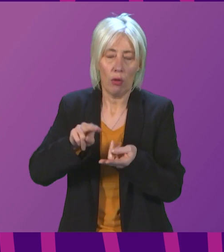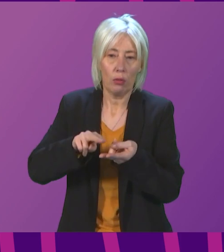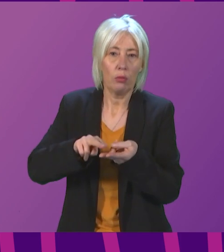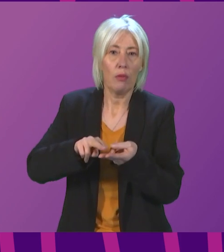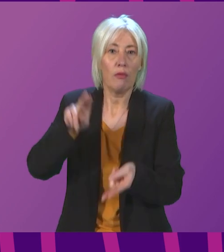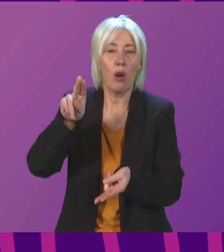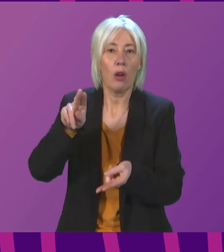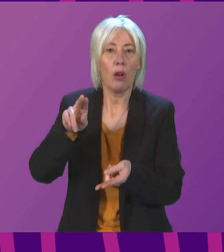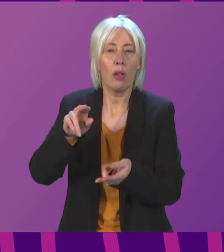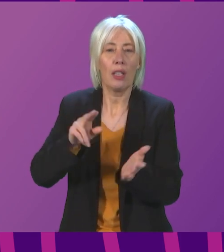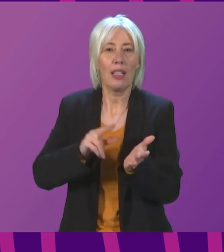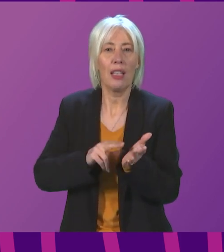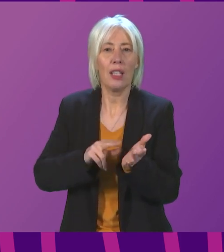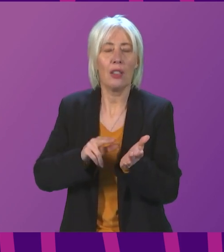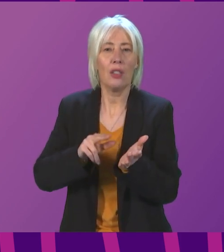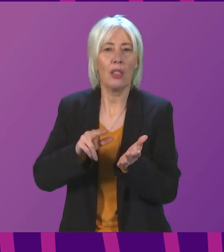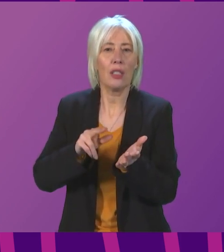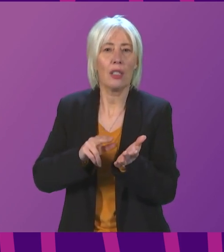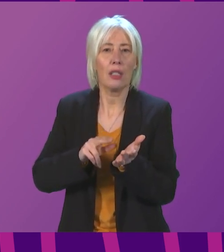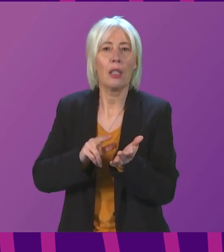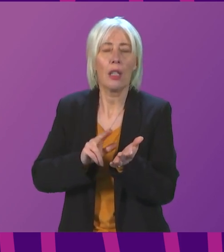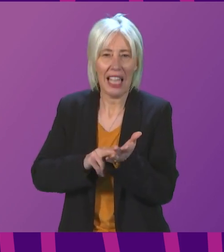insurance contributions in the way that councils in England and Wales are being compensated.